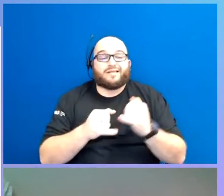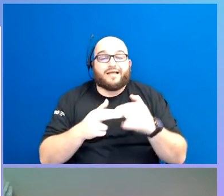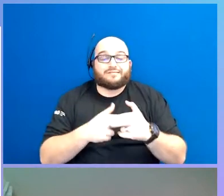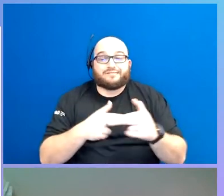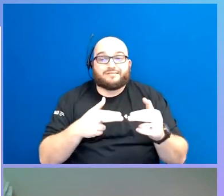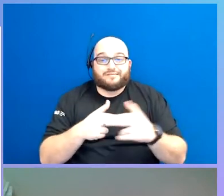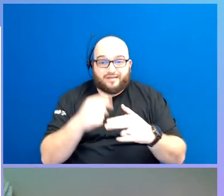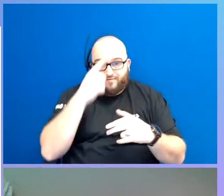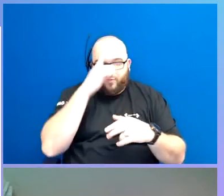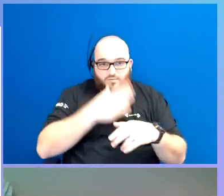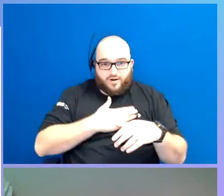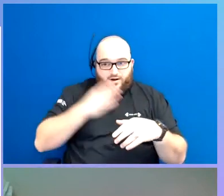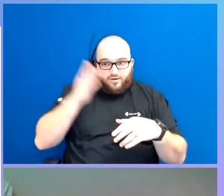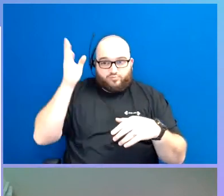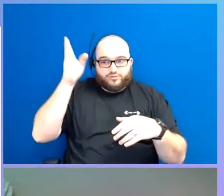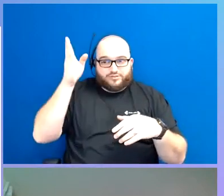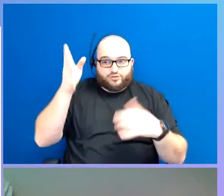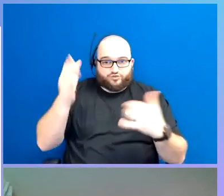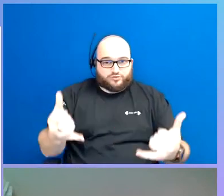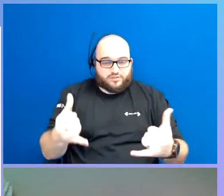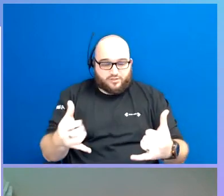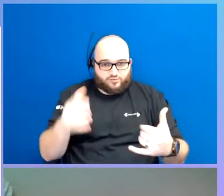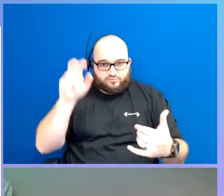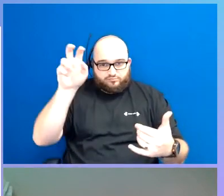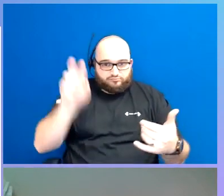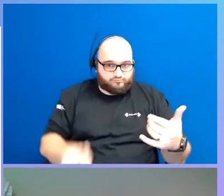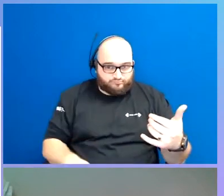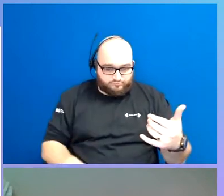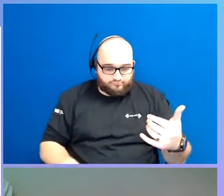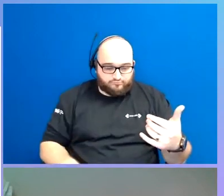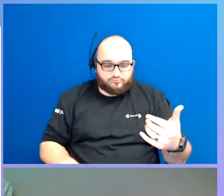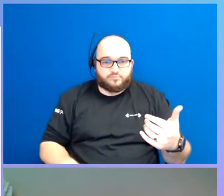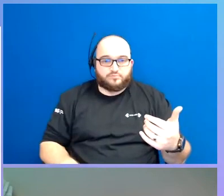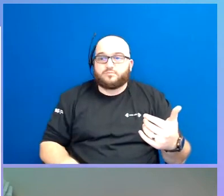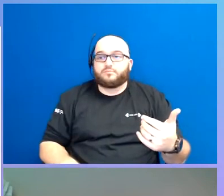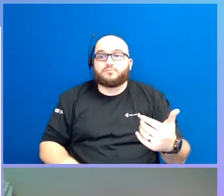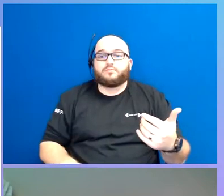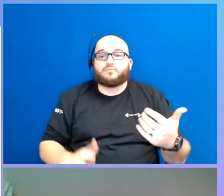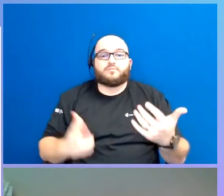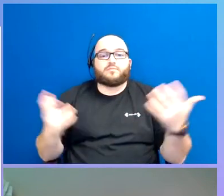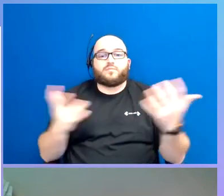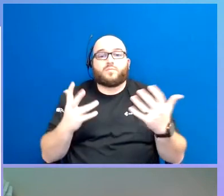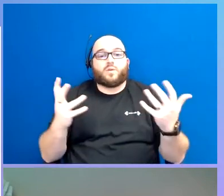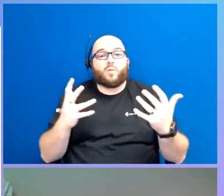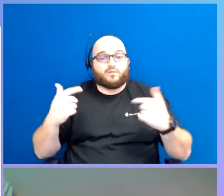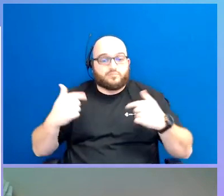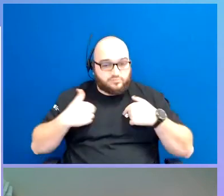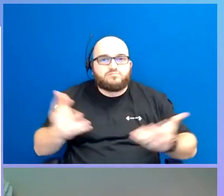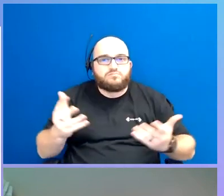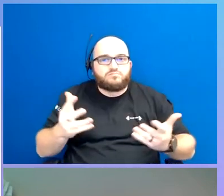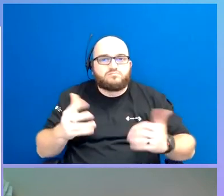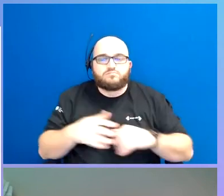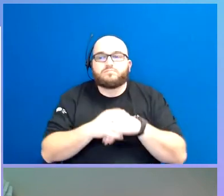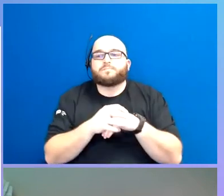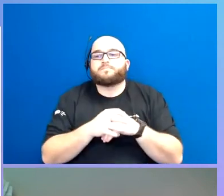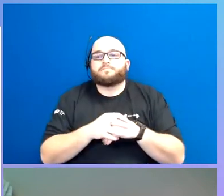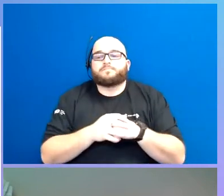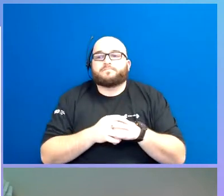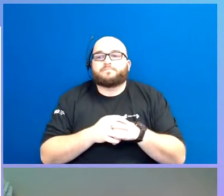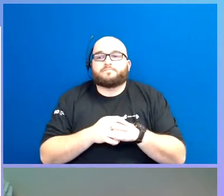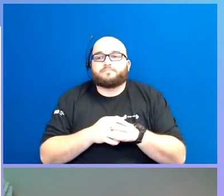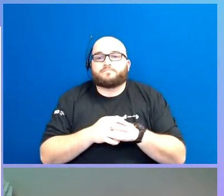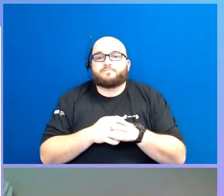here. Um what has been our